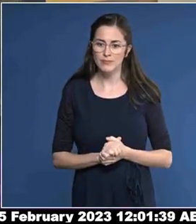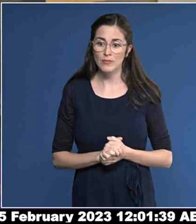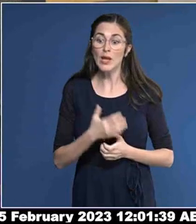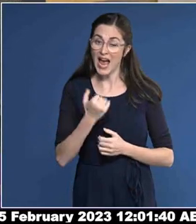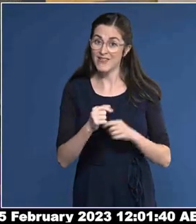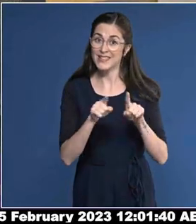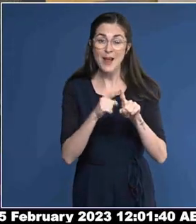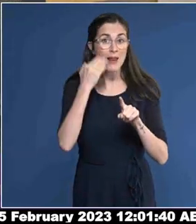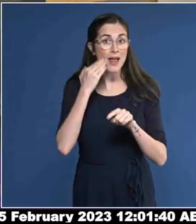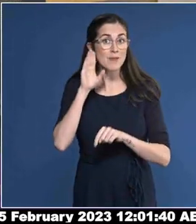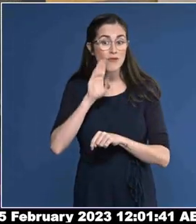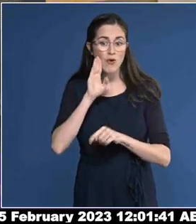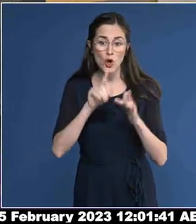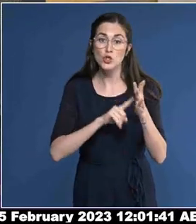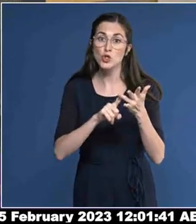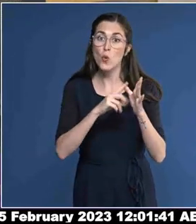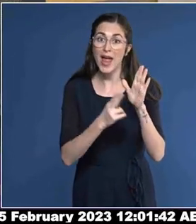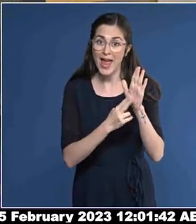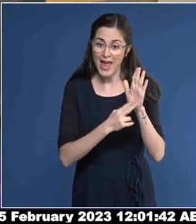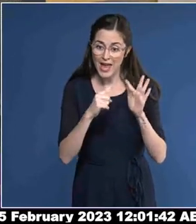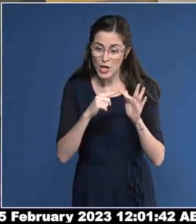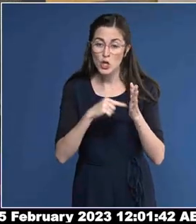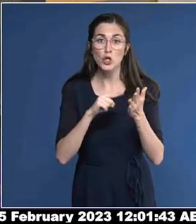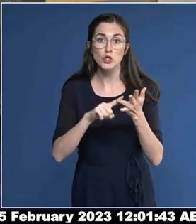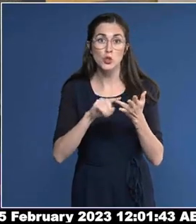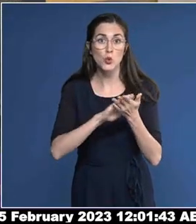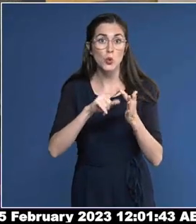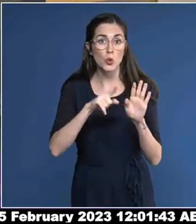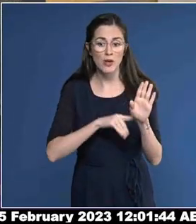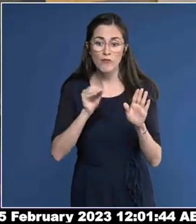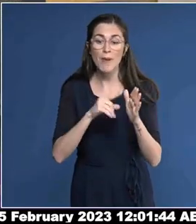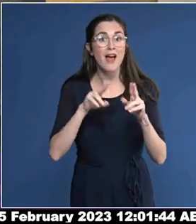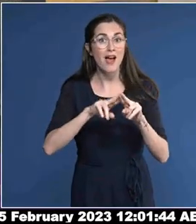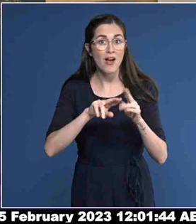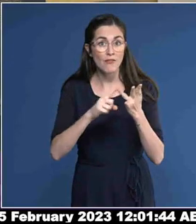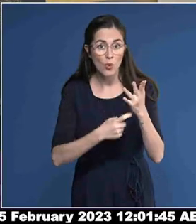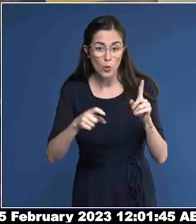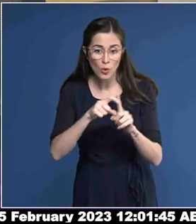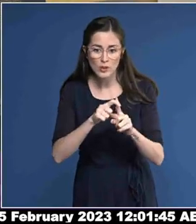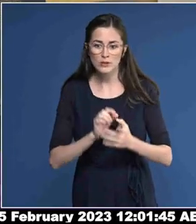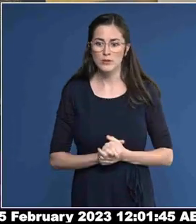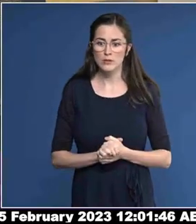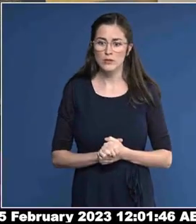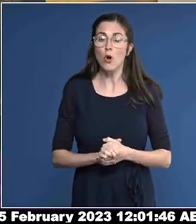Kapene - is that the right - tell me if I'm not right on that. I'm sorry, could I have that name again because it's different from -